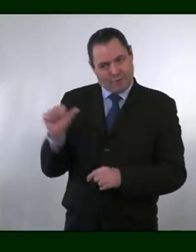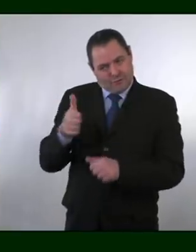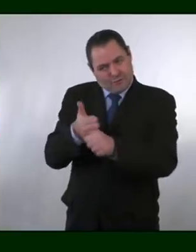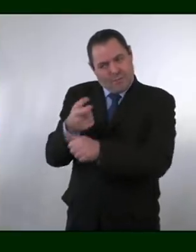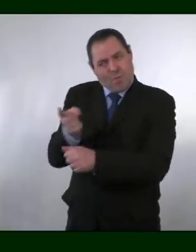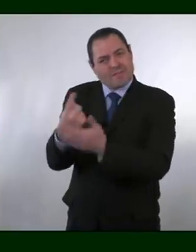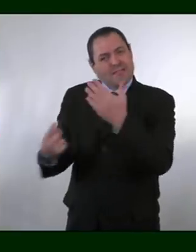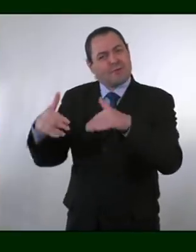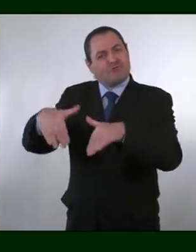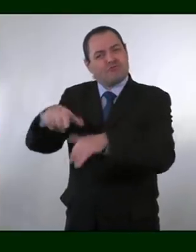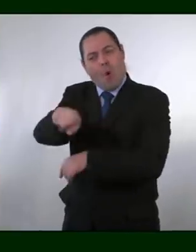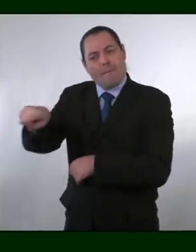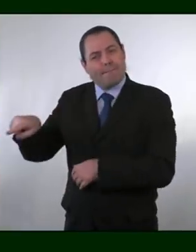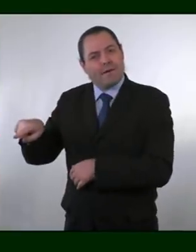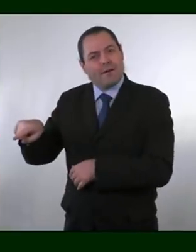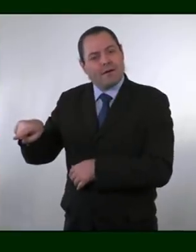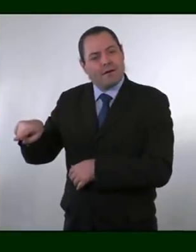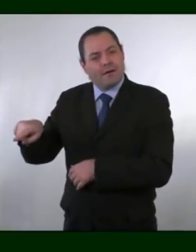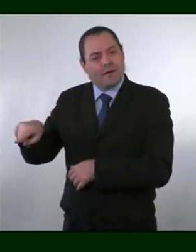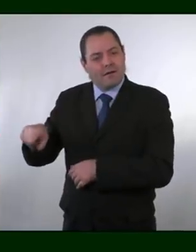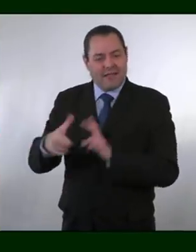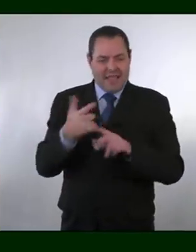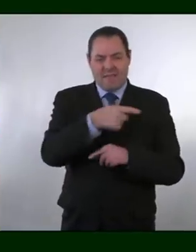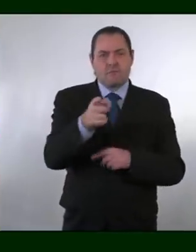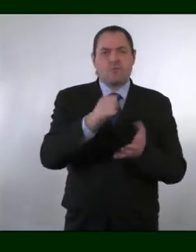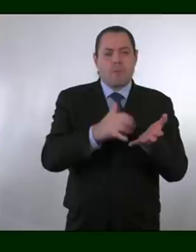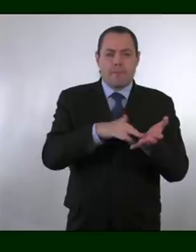from multiples who continue to trade to volunteer to pay those retailers’ businesses rates?